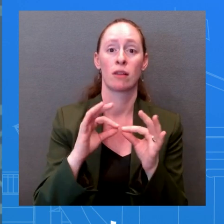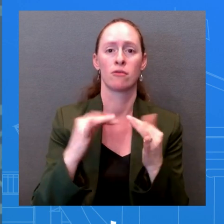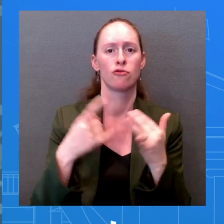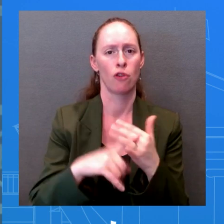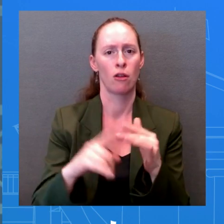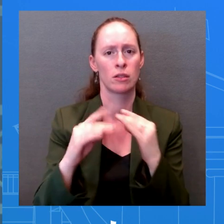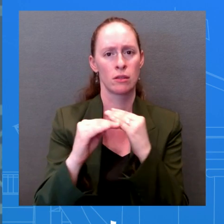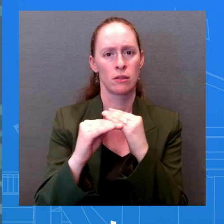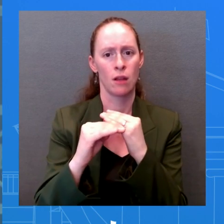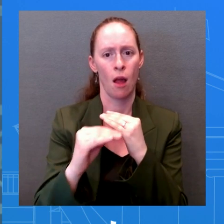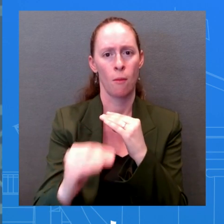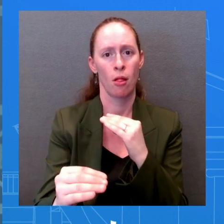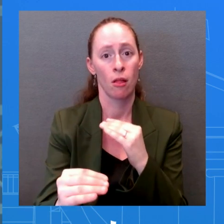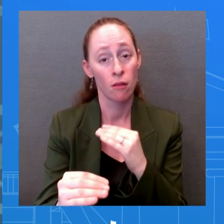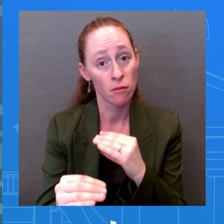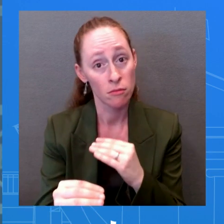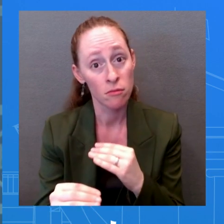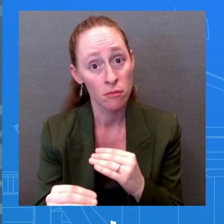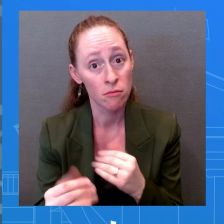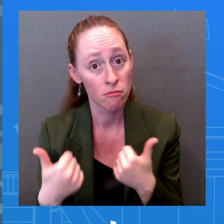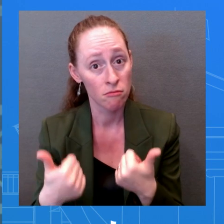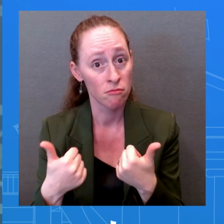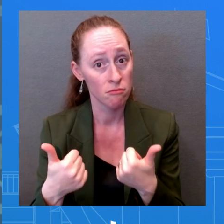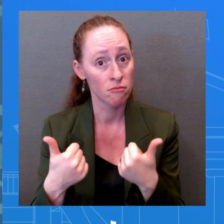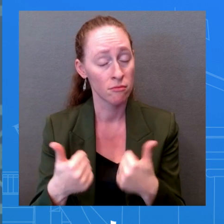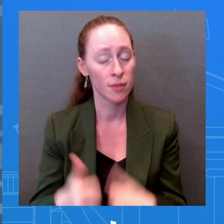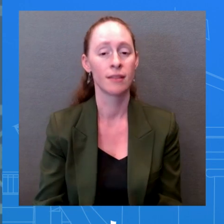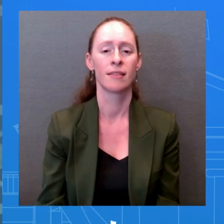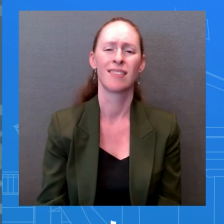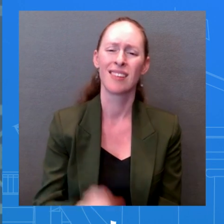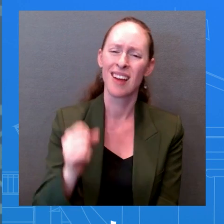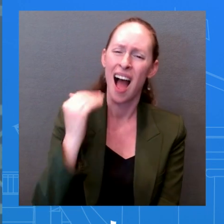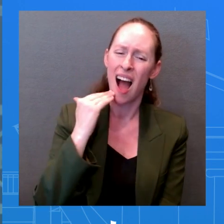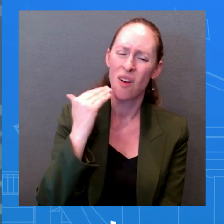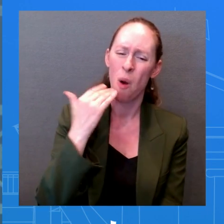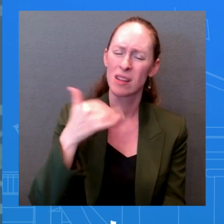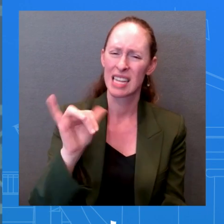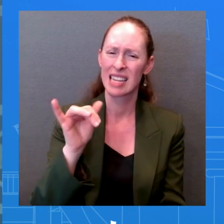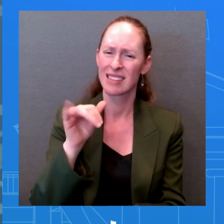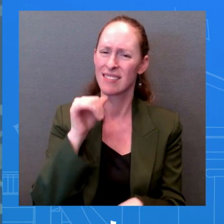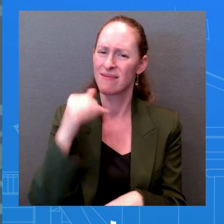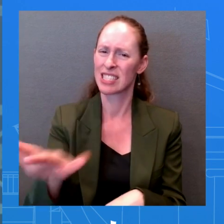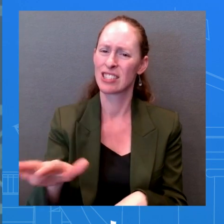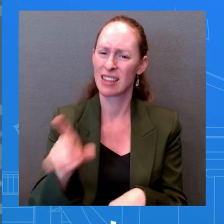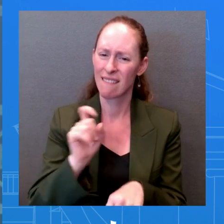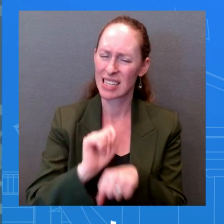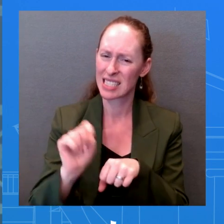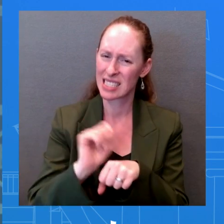But no doubt -- no doubt, we have more work to do, and we understand that. And so, we are seeing some encouraging signs,